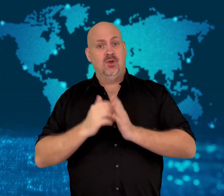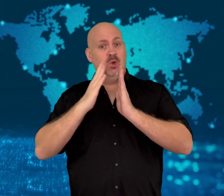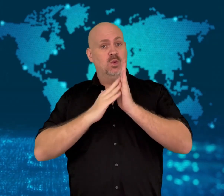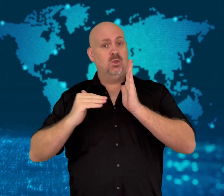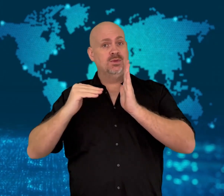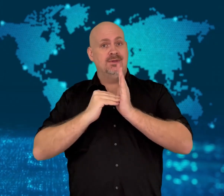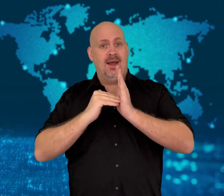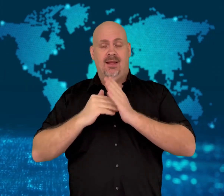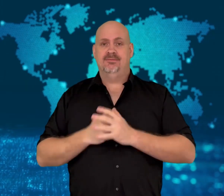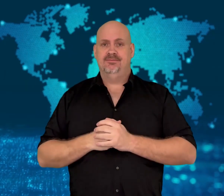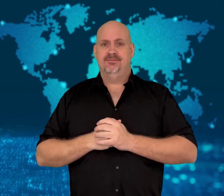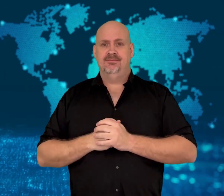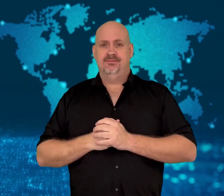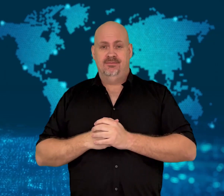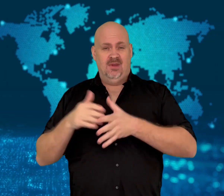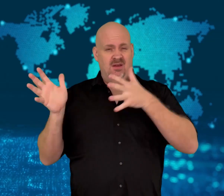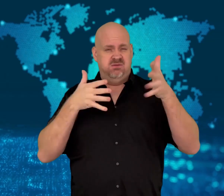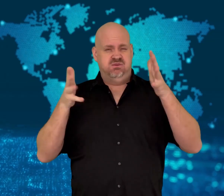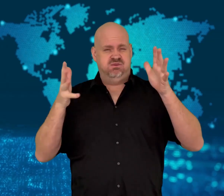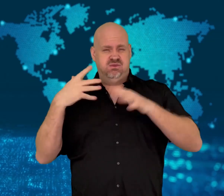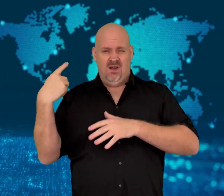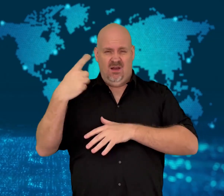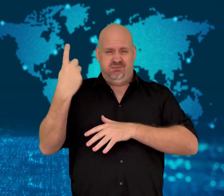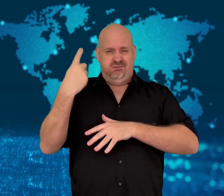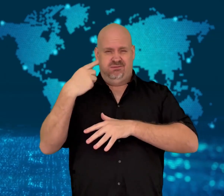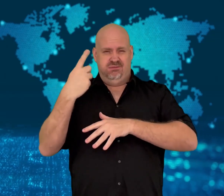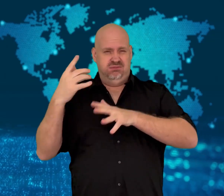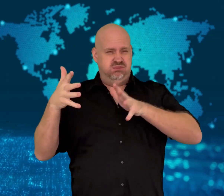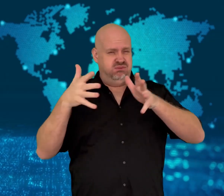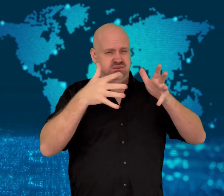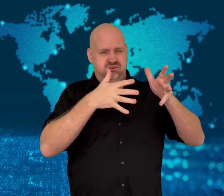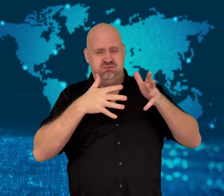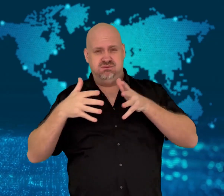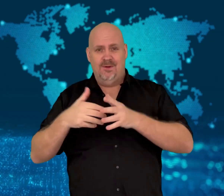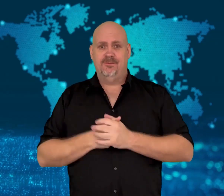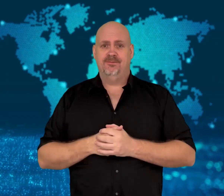Tropical cyclone